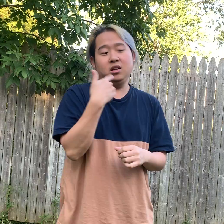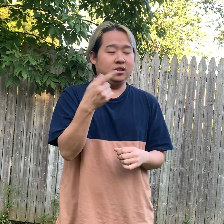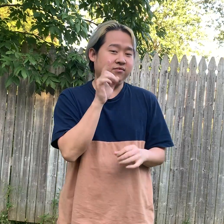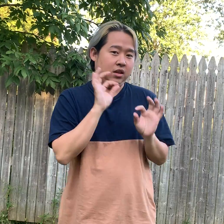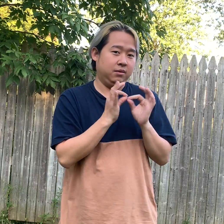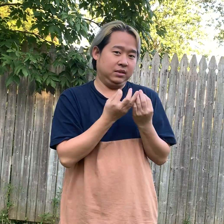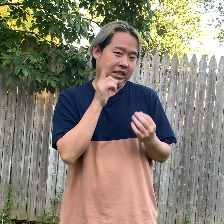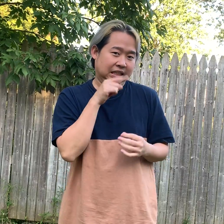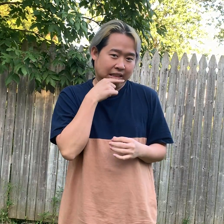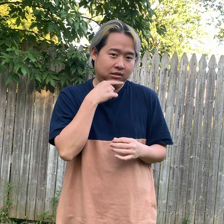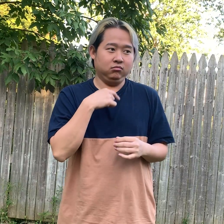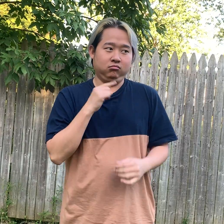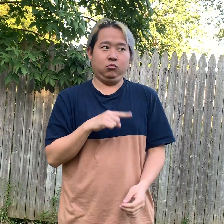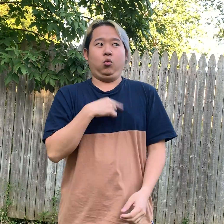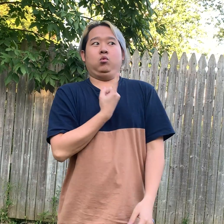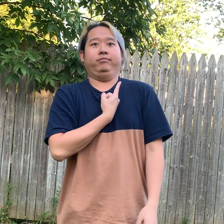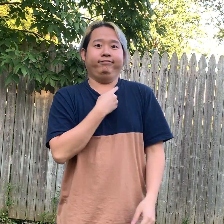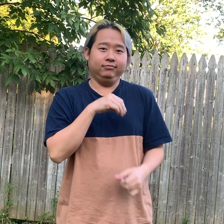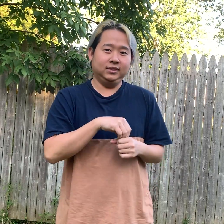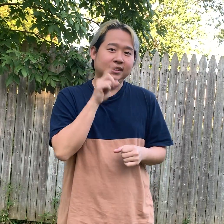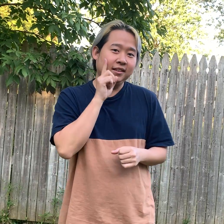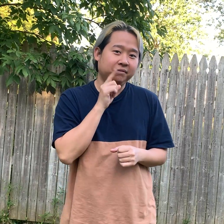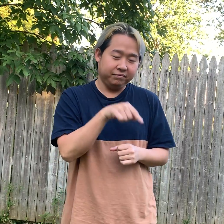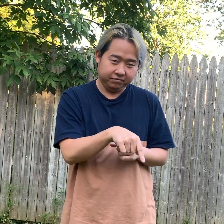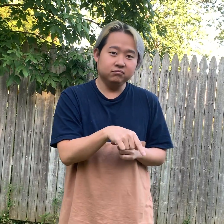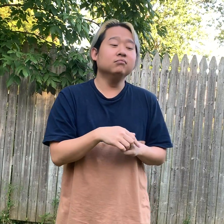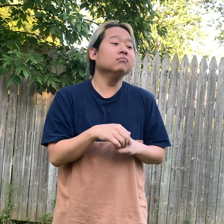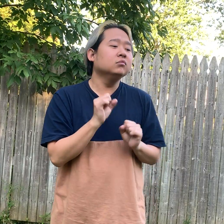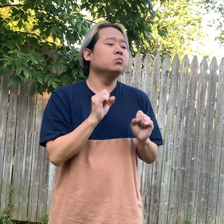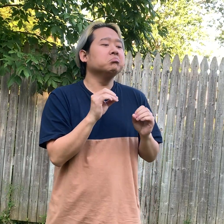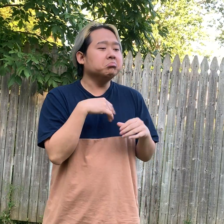In fact, I am the only Deaf person in my entire family.